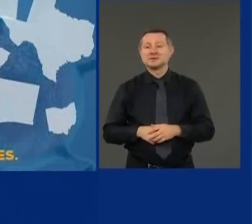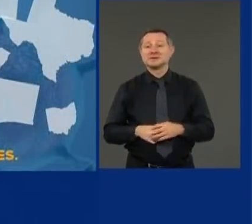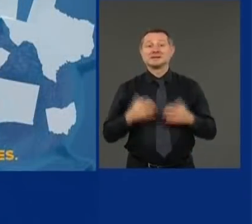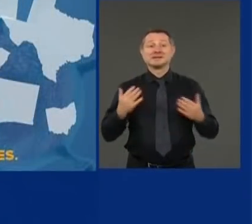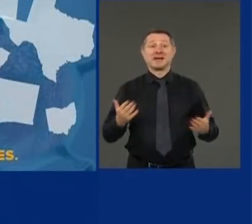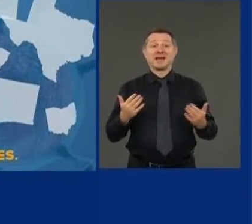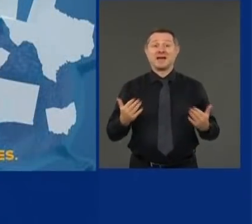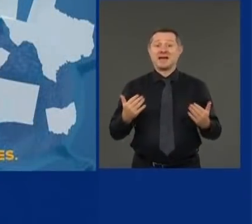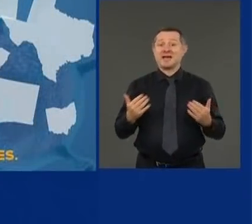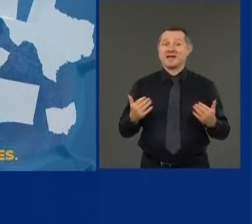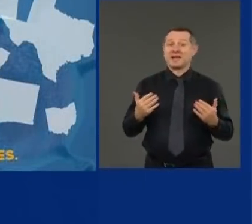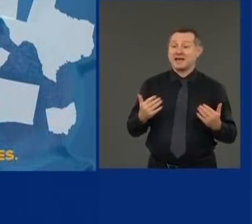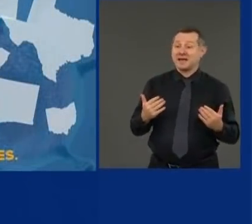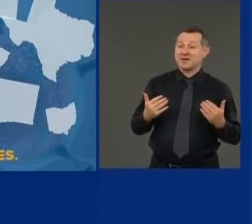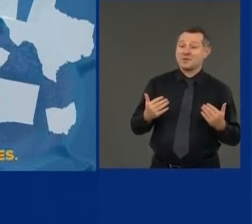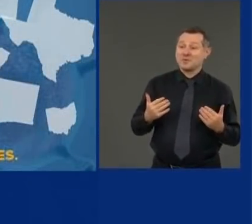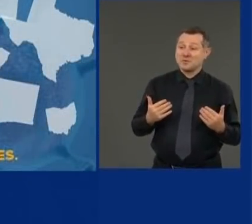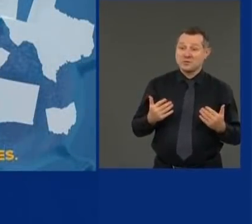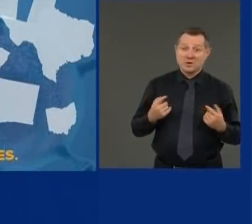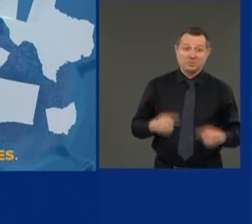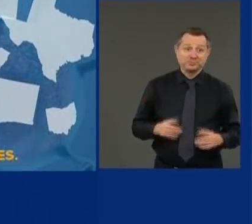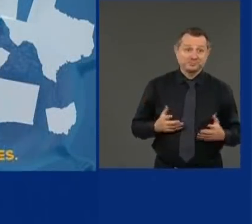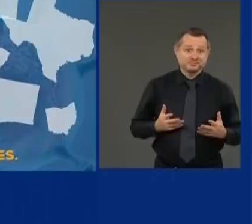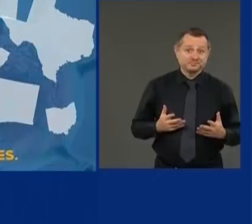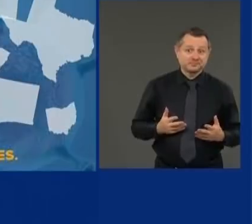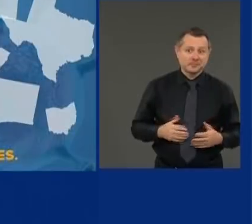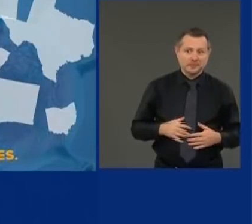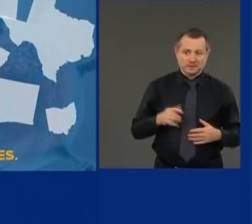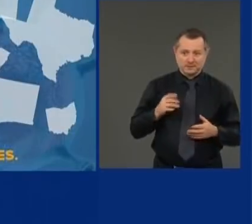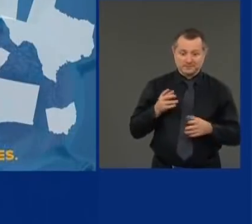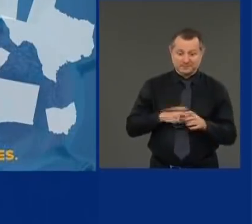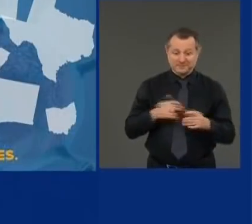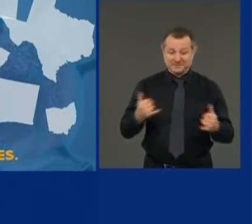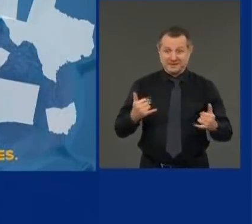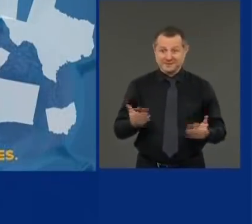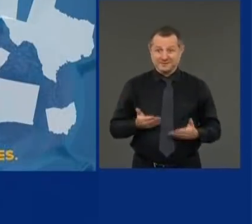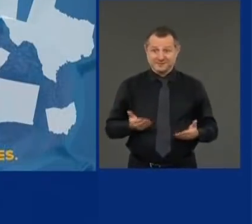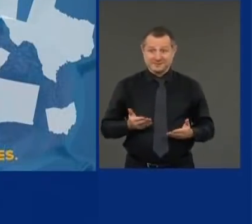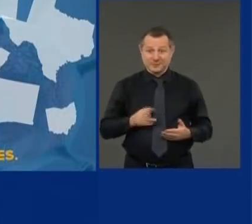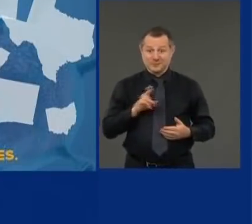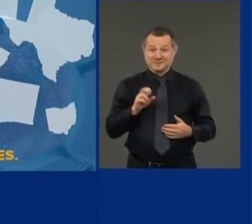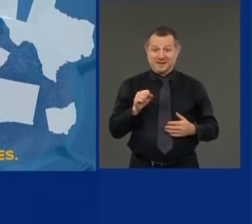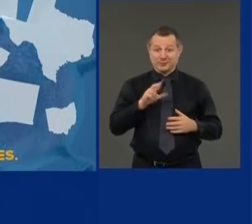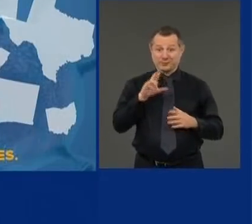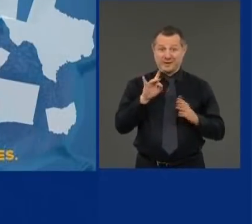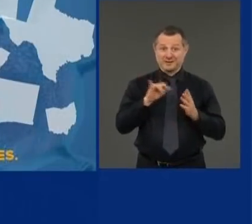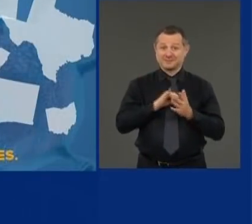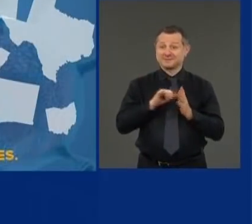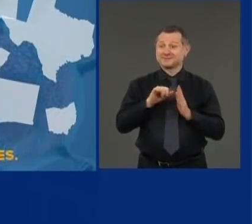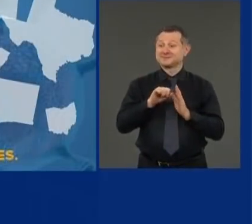FEBRUARY, MARCH. THAT'S HOW WE HAD THE PROBLEM WE HAD.